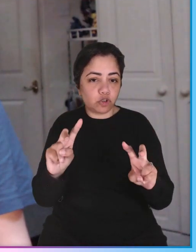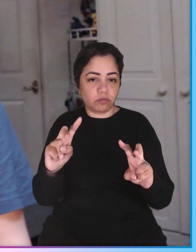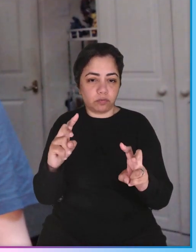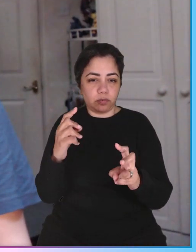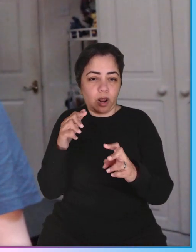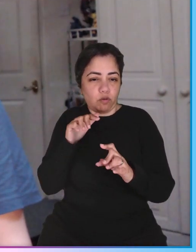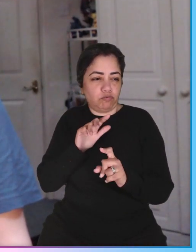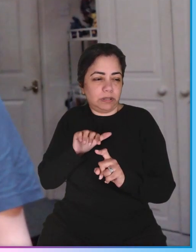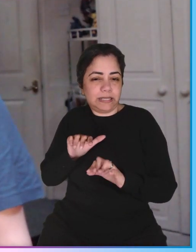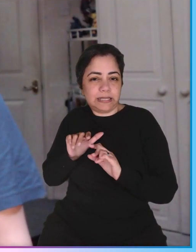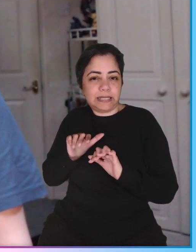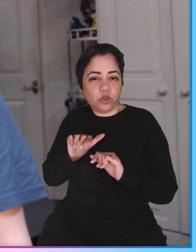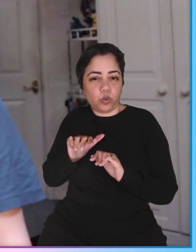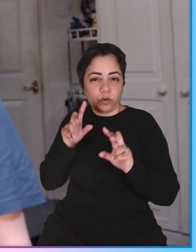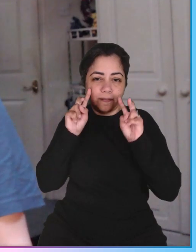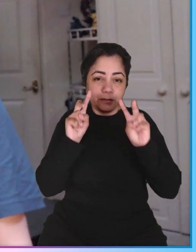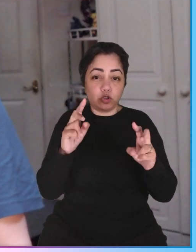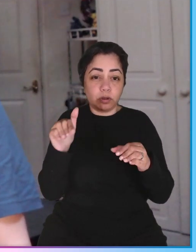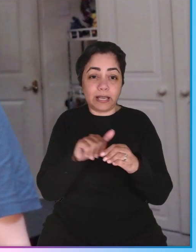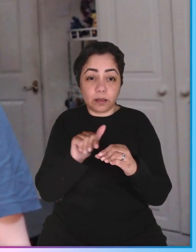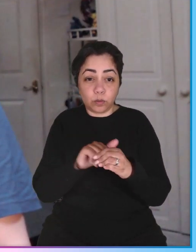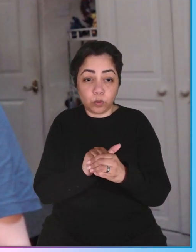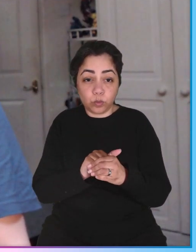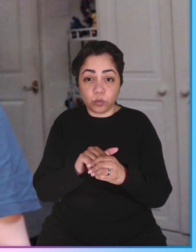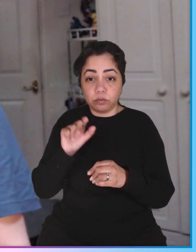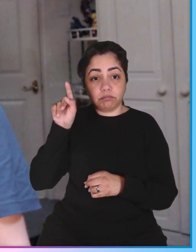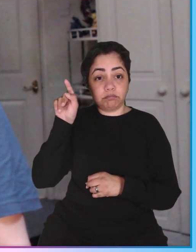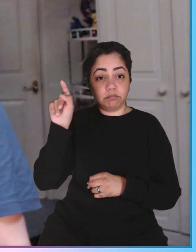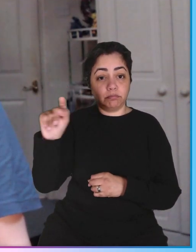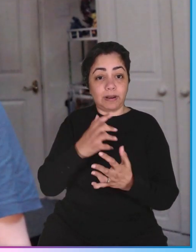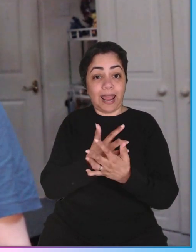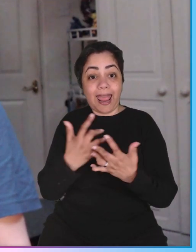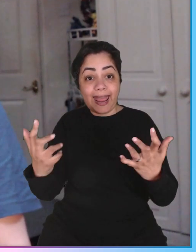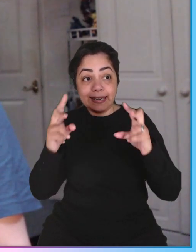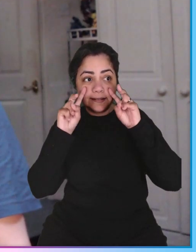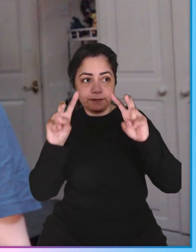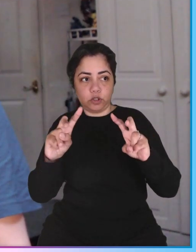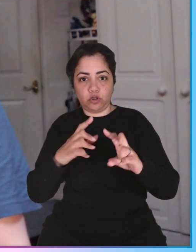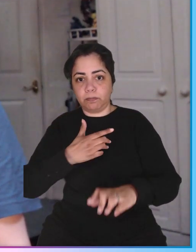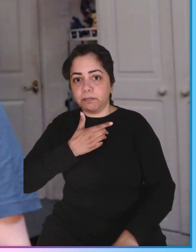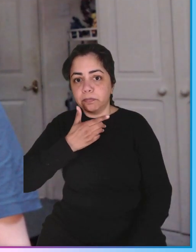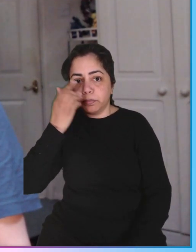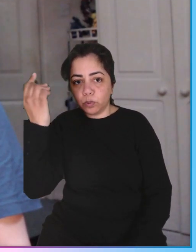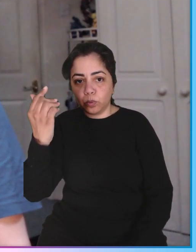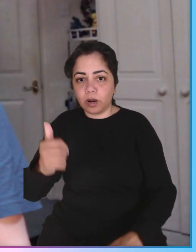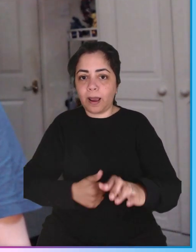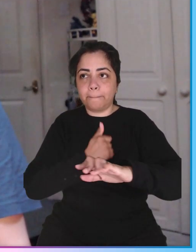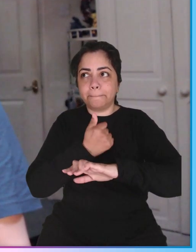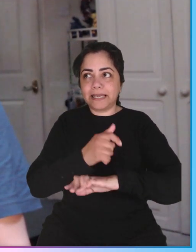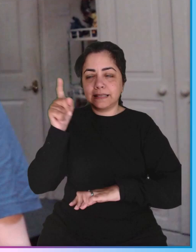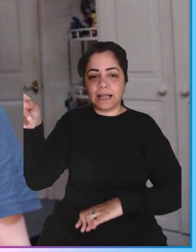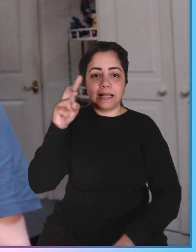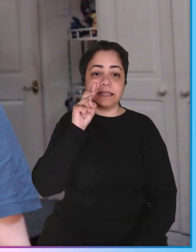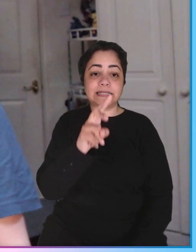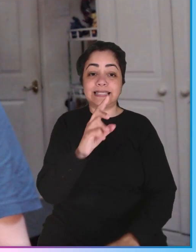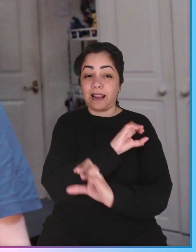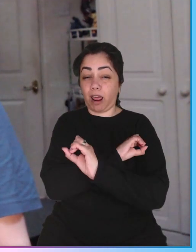I am really, really glad to be here, thank you so much to the organisers for letting me participate in this event. It’s an absolute privilege and an honour.